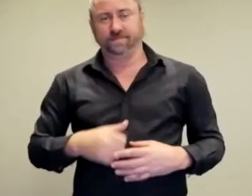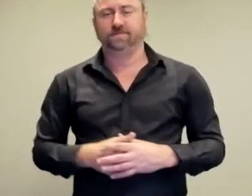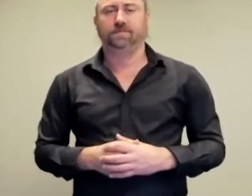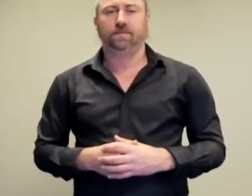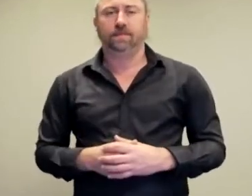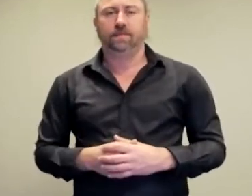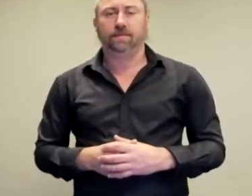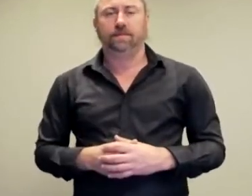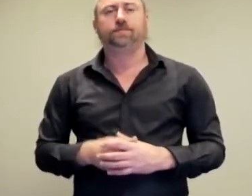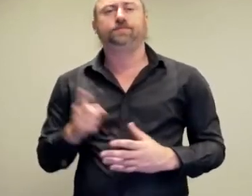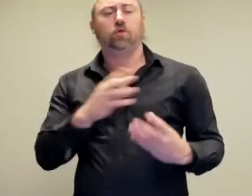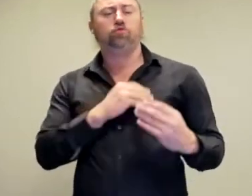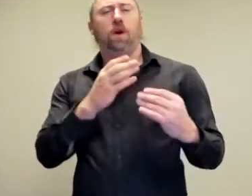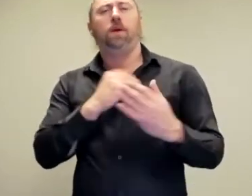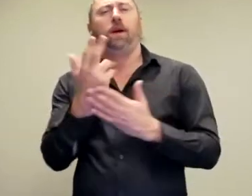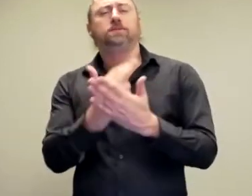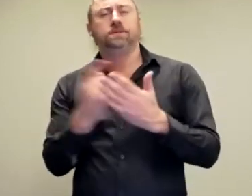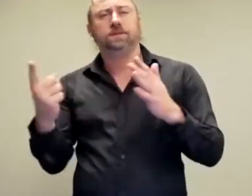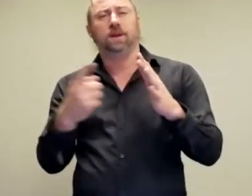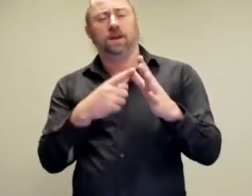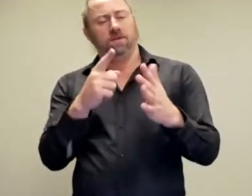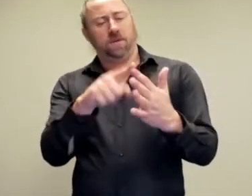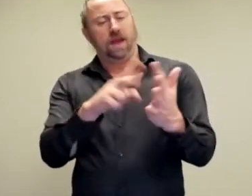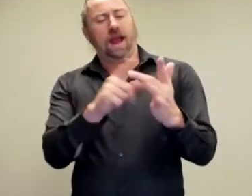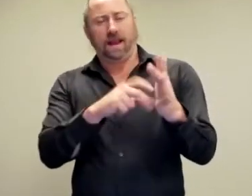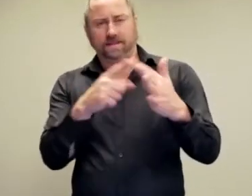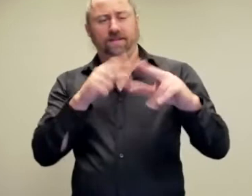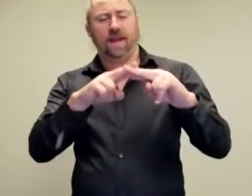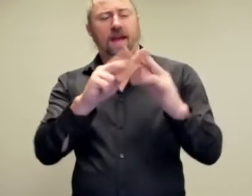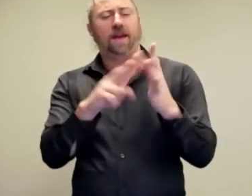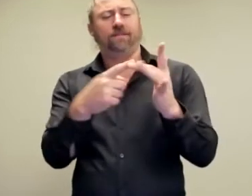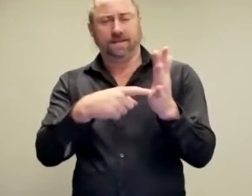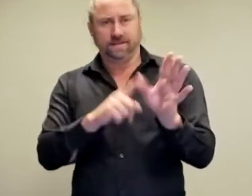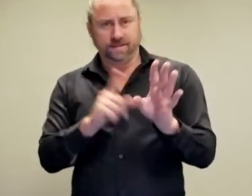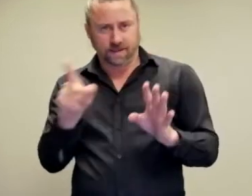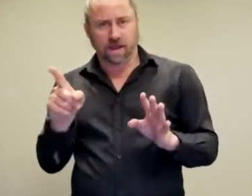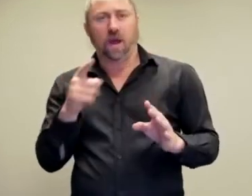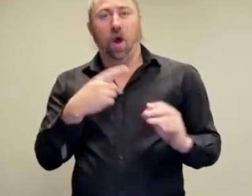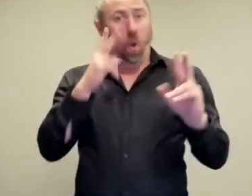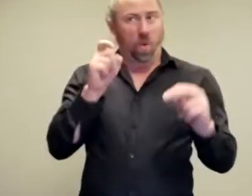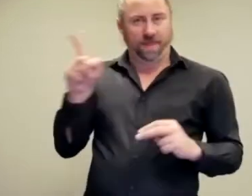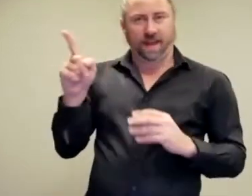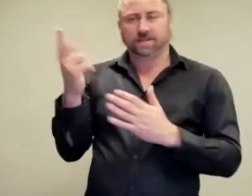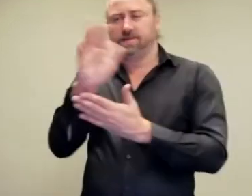In his romance novel Elective Affinities after which the work is titled, the poet scientist